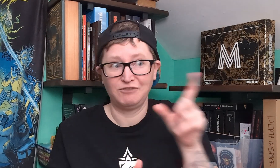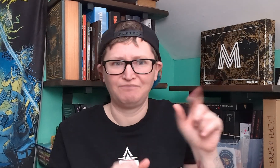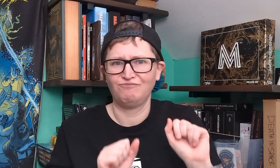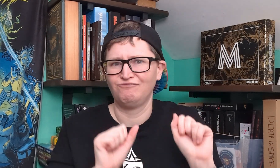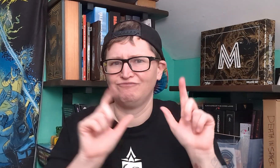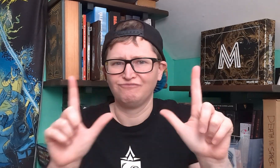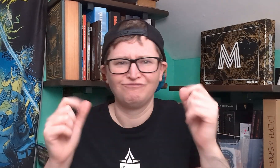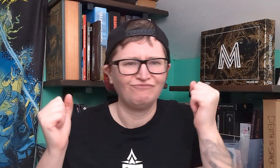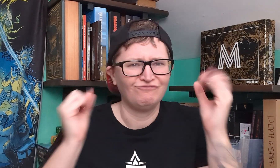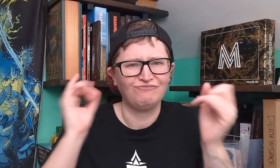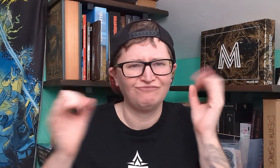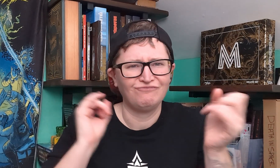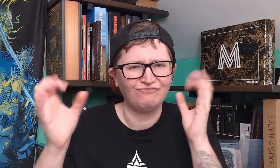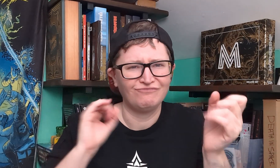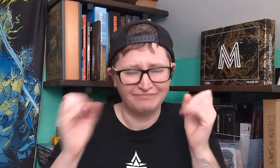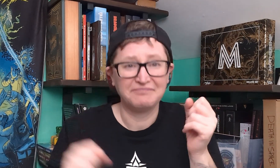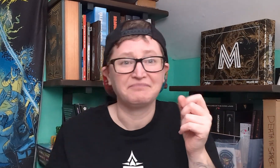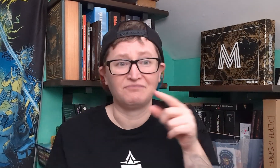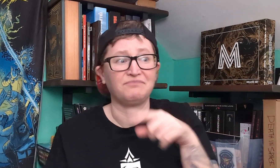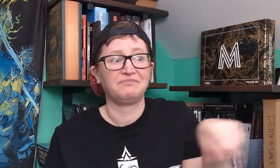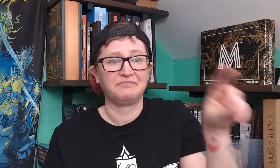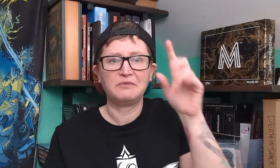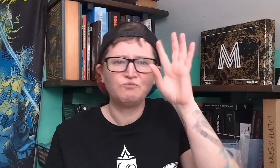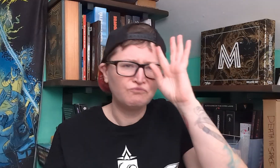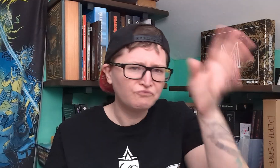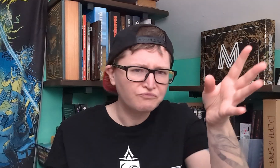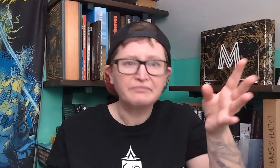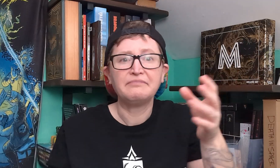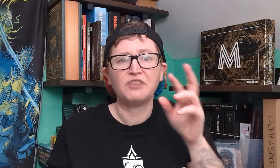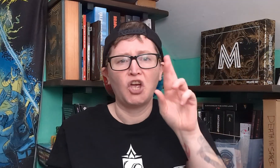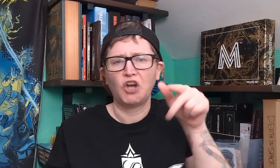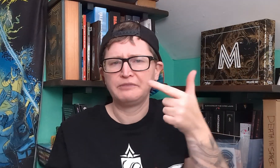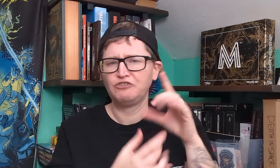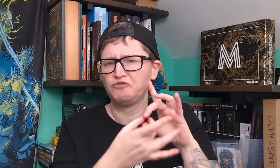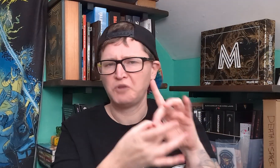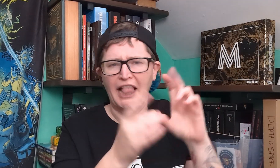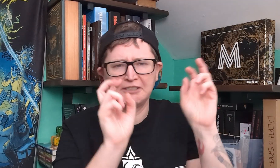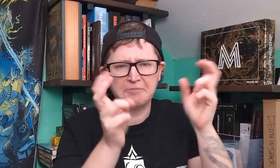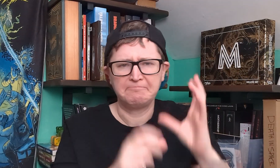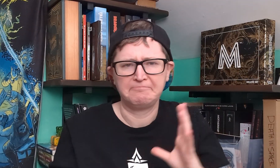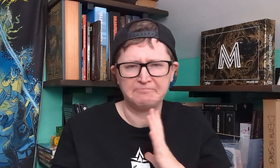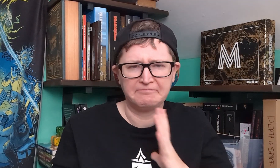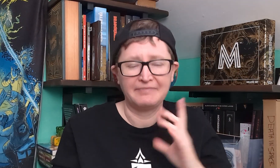They all made their own videos in ASL about RPG related content they're interested.